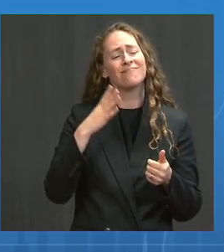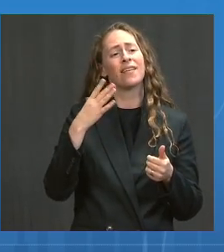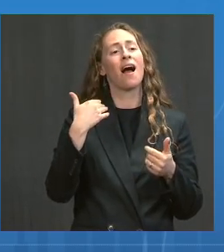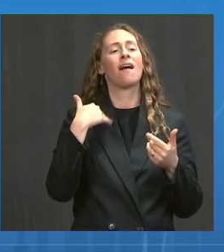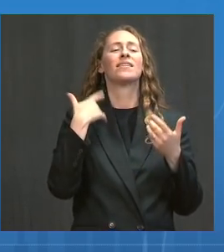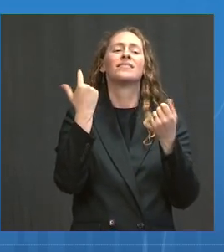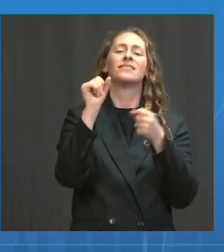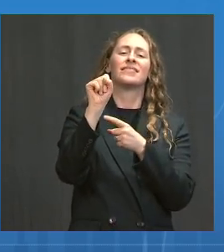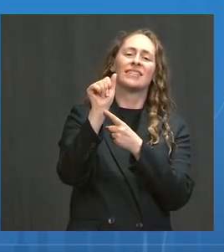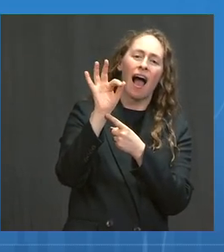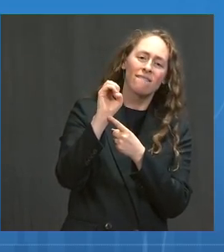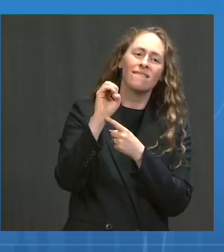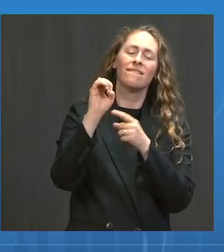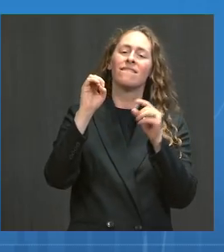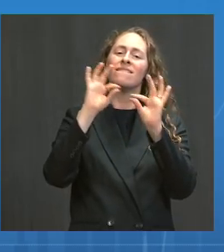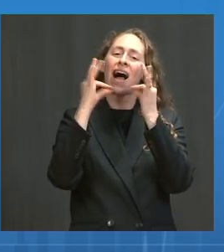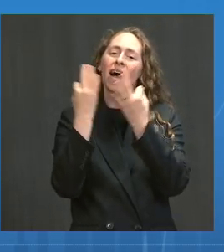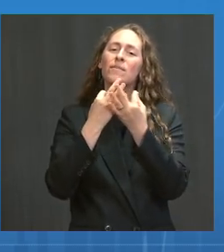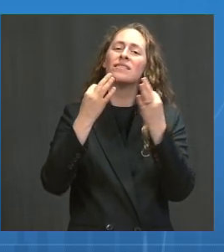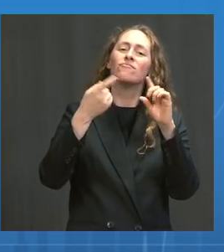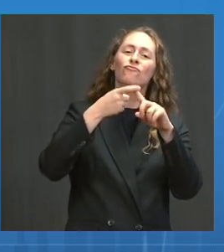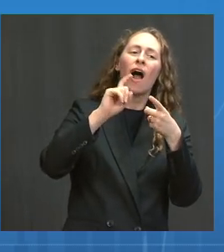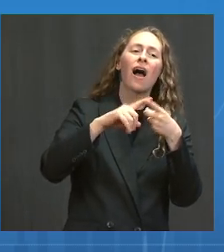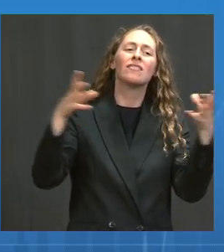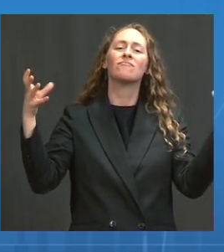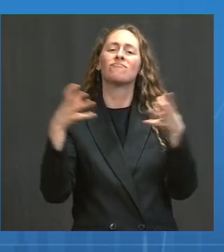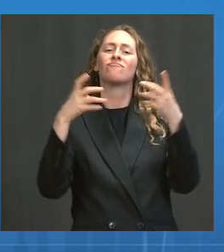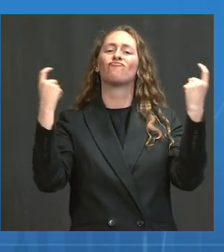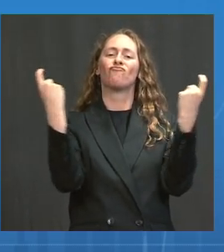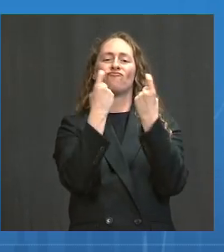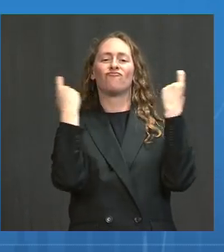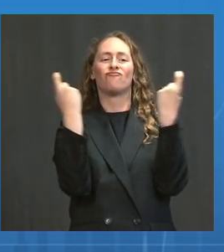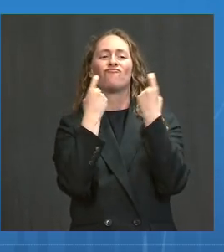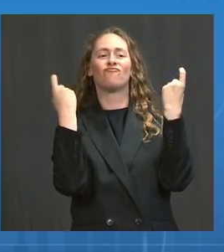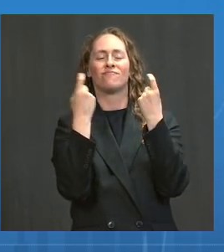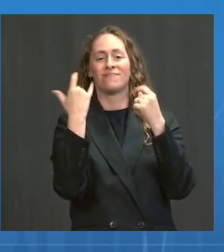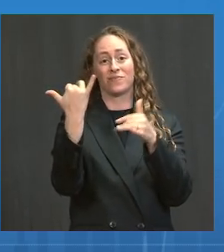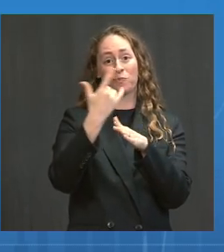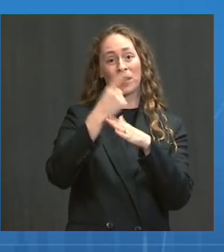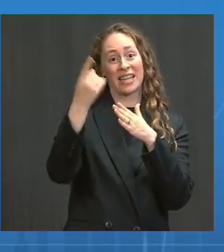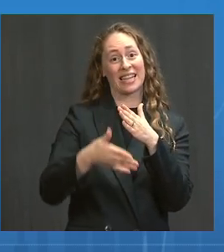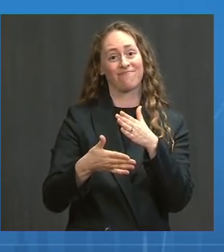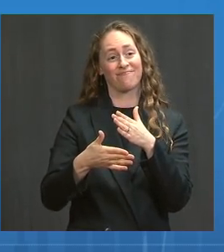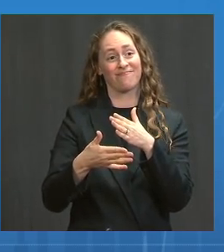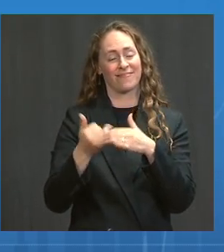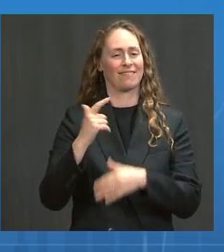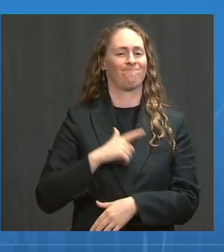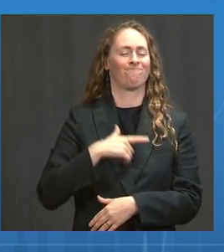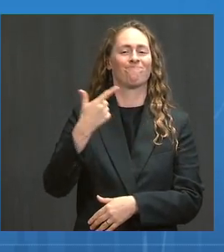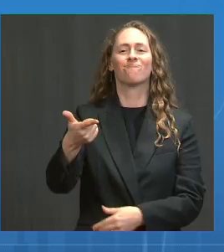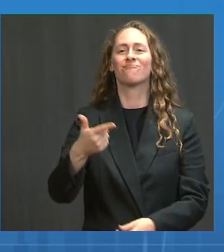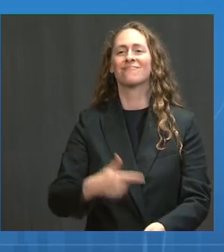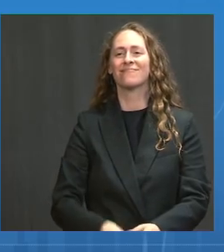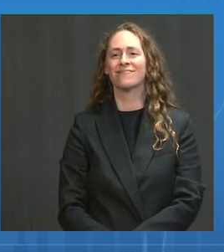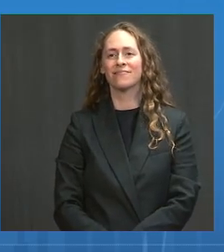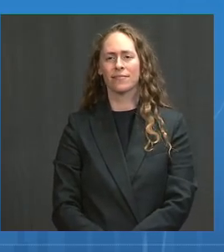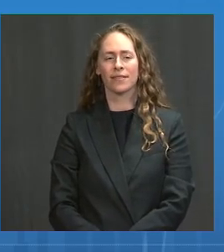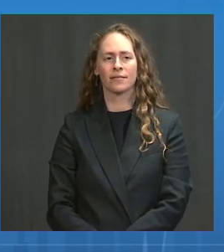and friend-filled holiday weekend. Thank you. I'll now turn things over to Dr. Fauci. Dr. Fauci: Thank you very much, Dr. Walensky.